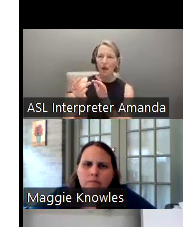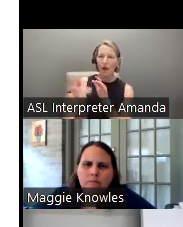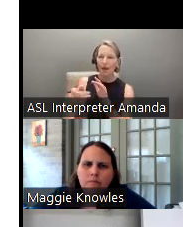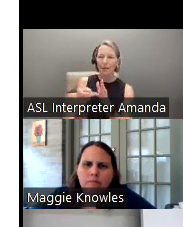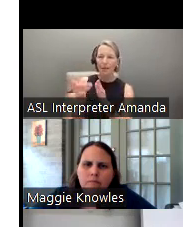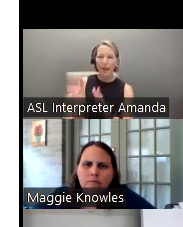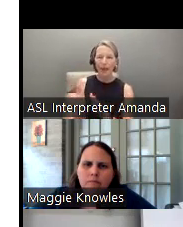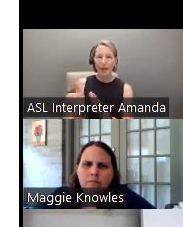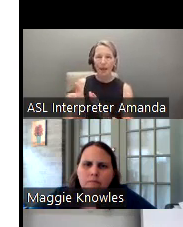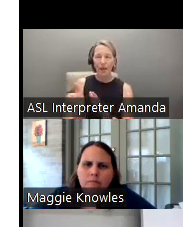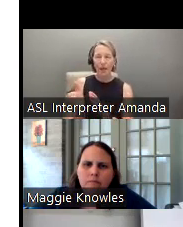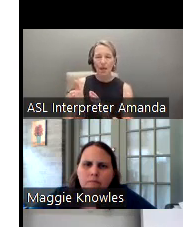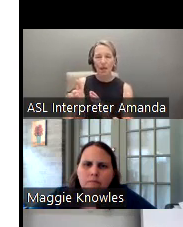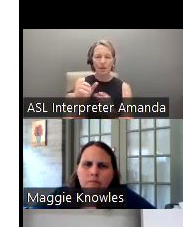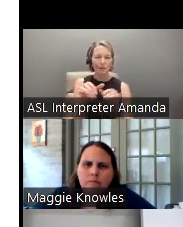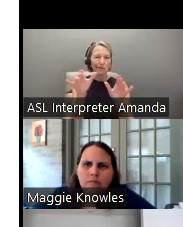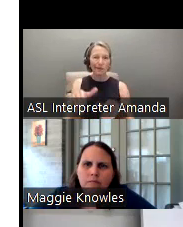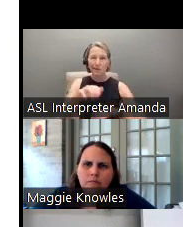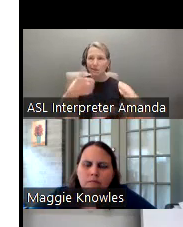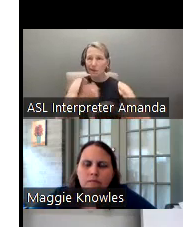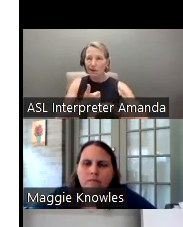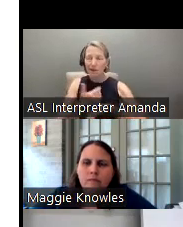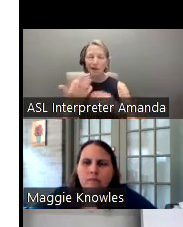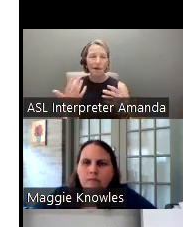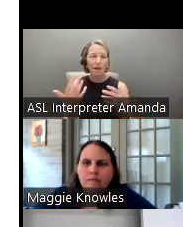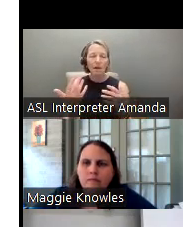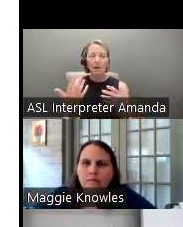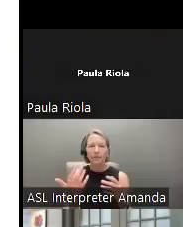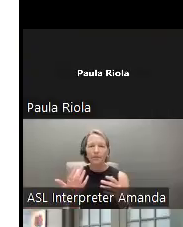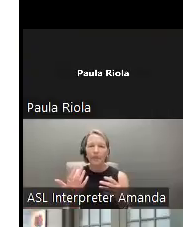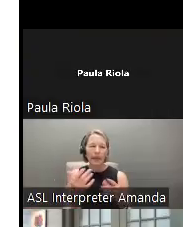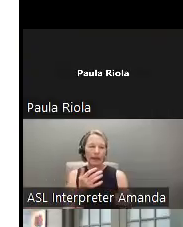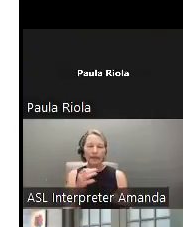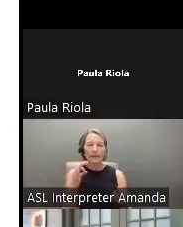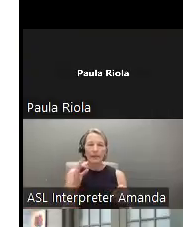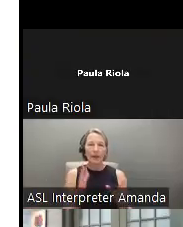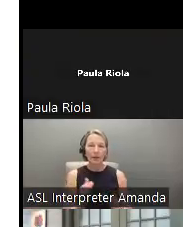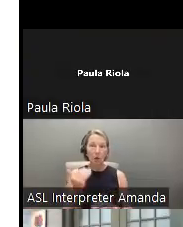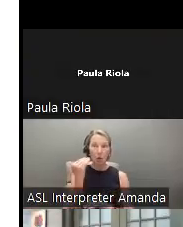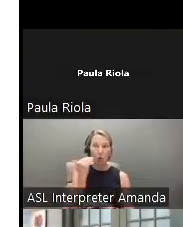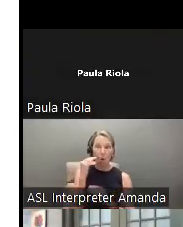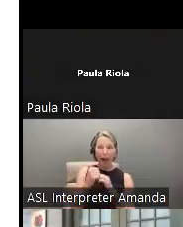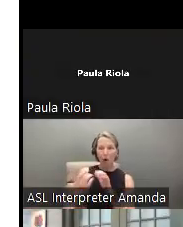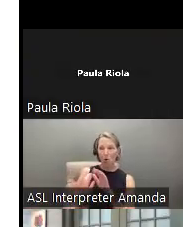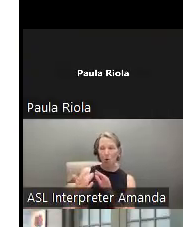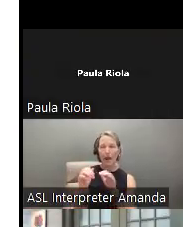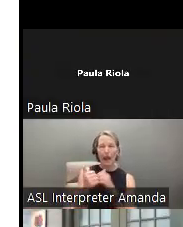is there a system in place is the beneficiary aware of that and how do they know if there's